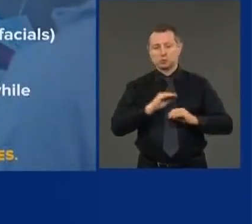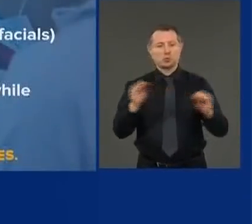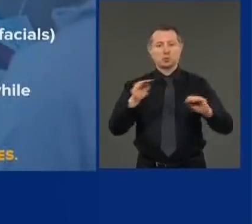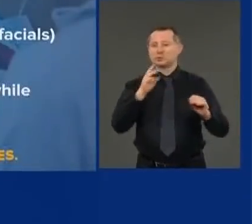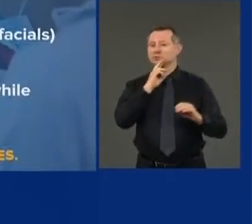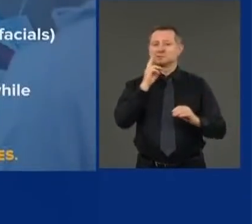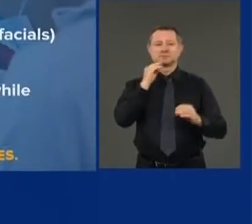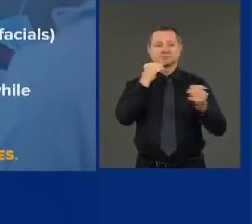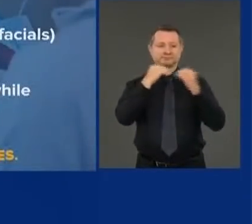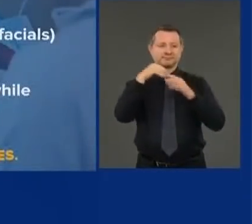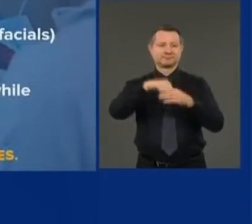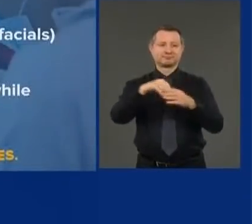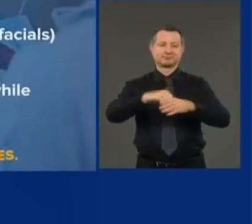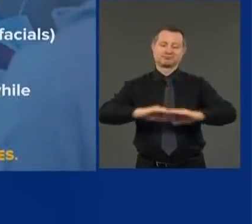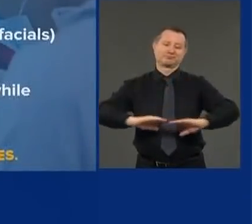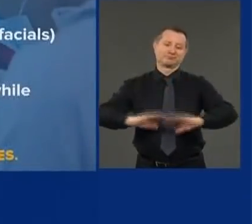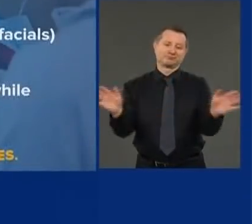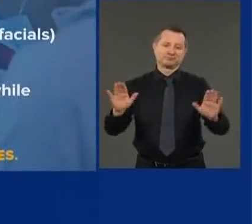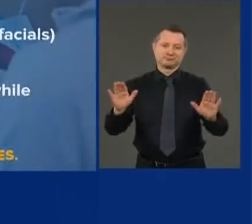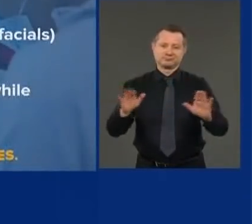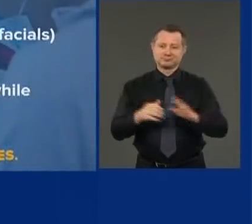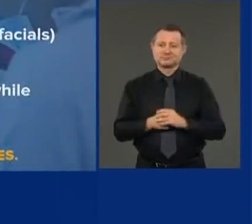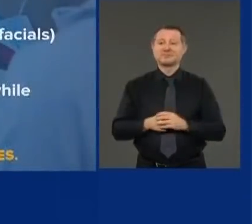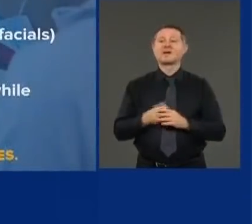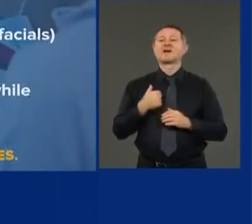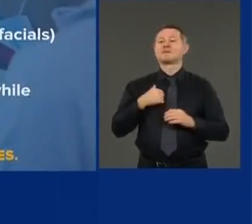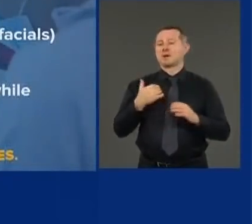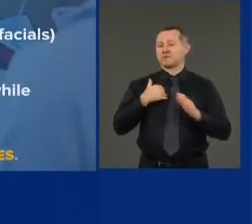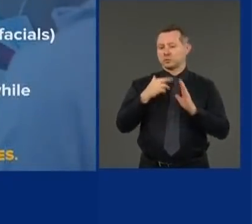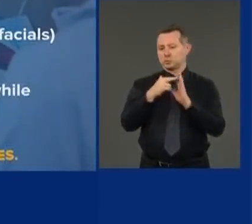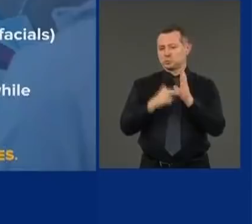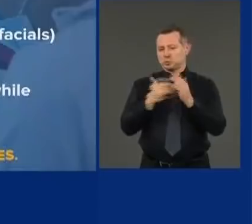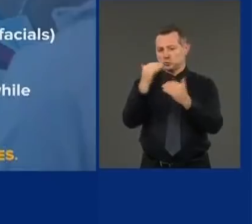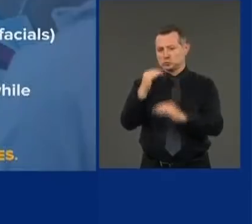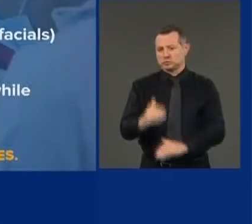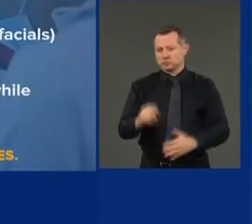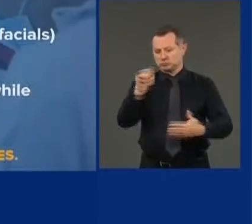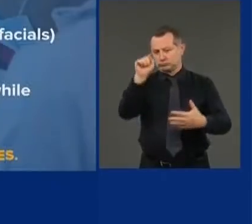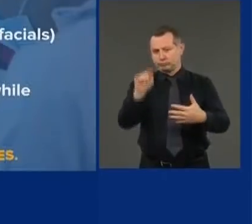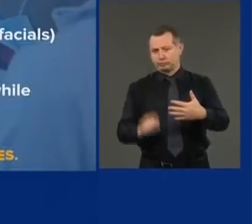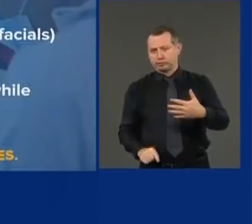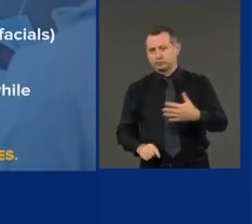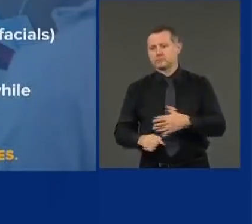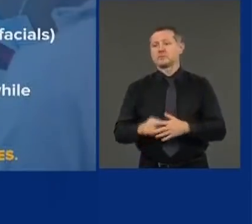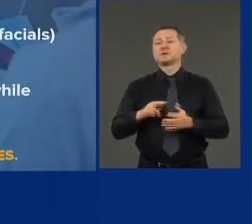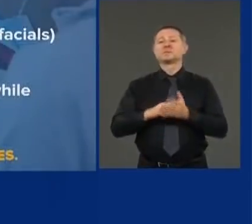ARE RIGHT WHERE WE WANT TO BE. NEW YORK CITY GOES INTO PHASE THREE TODAY, NO INDOOR DINING, BUT THERE ARE RULES ON PHASE THREE.